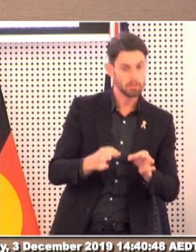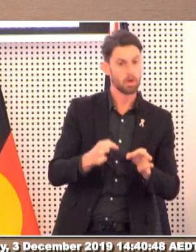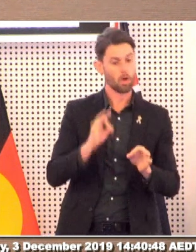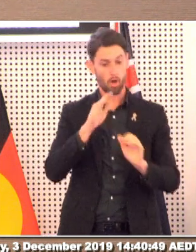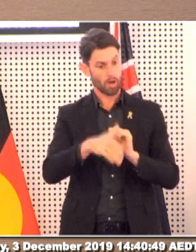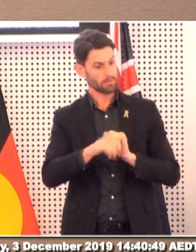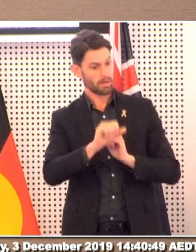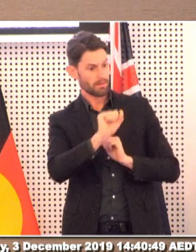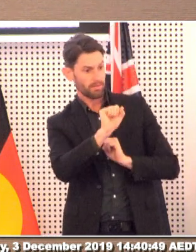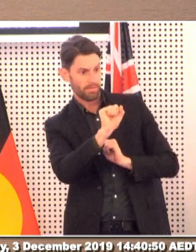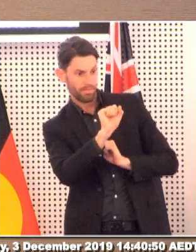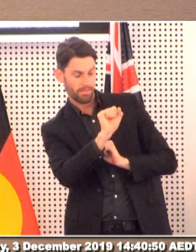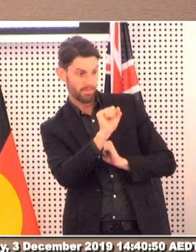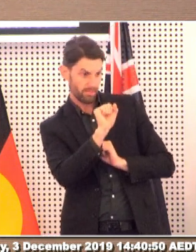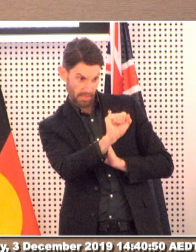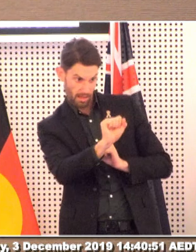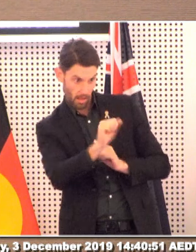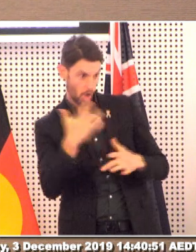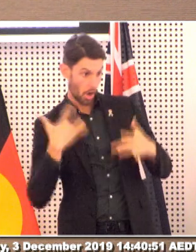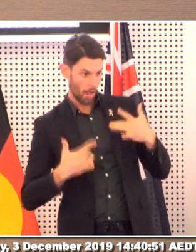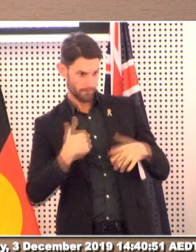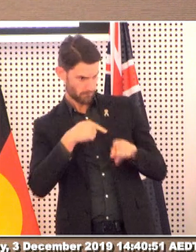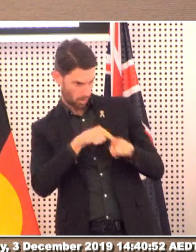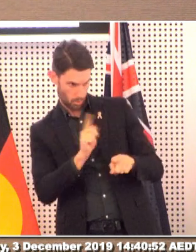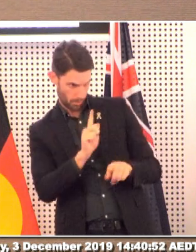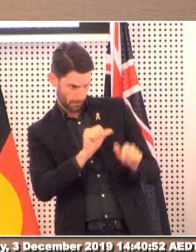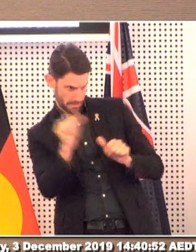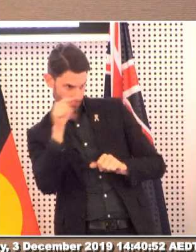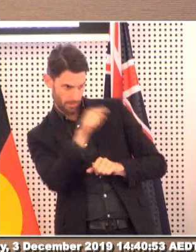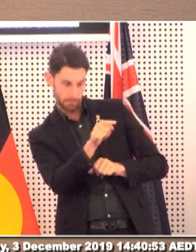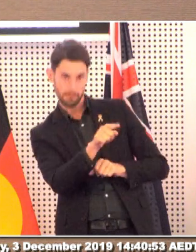wherever possible, are least restrictive but in a person’s best interests.